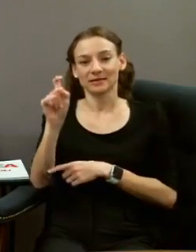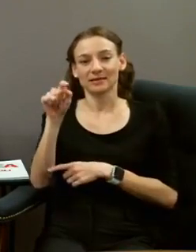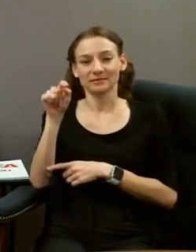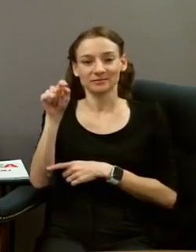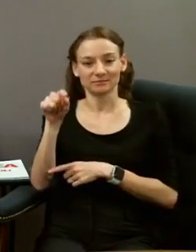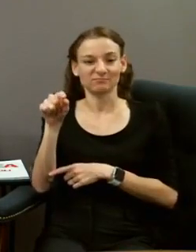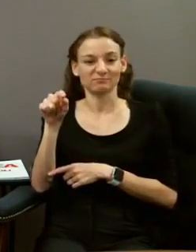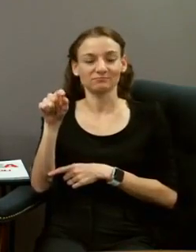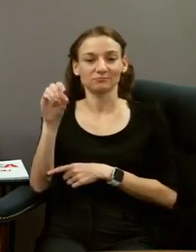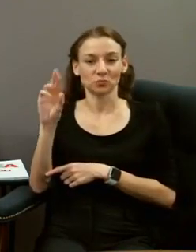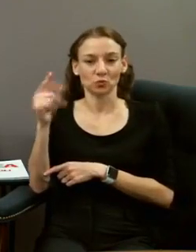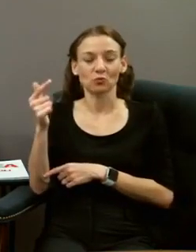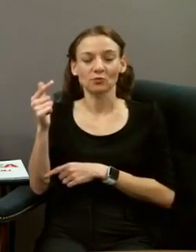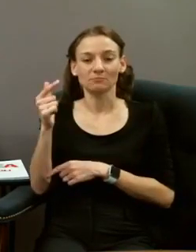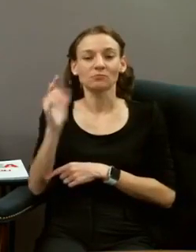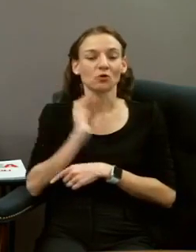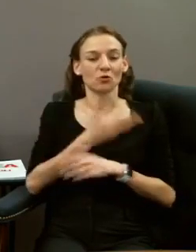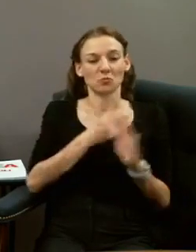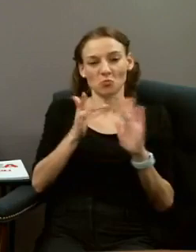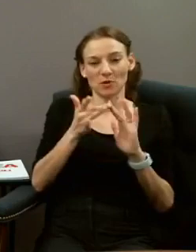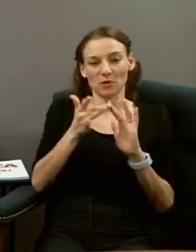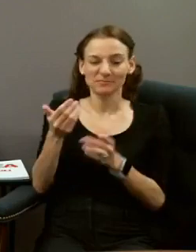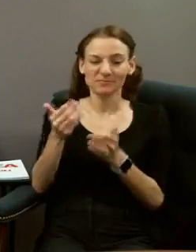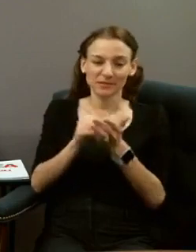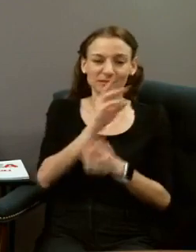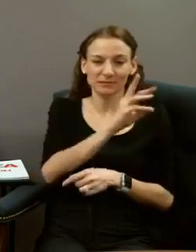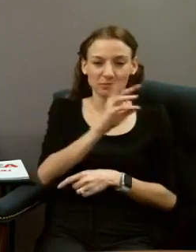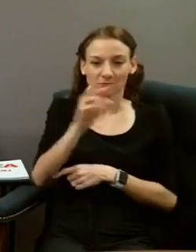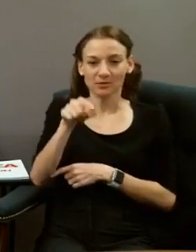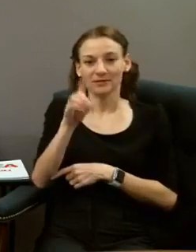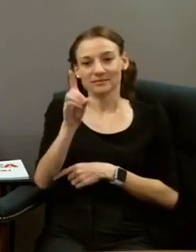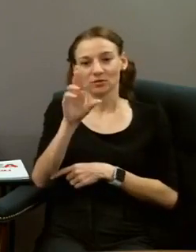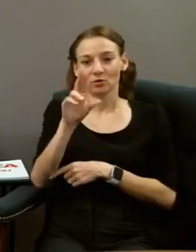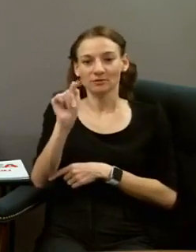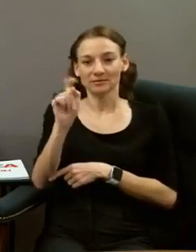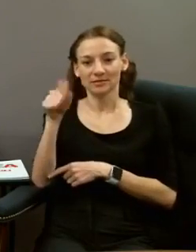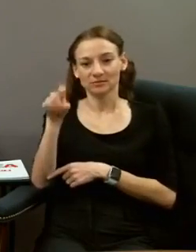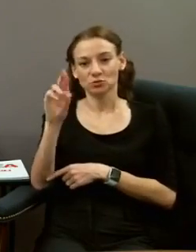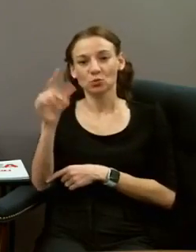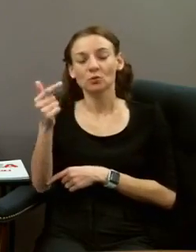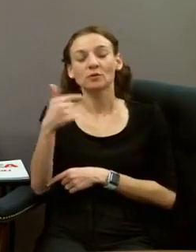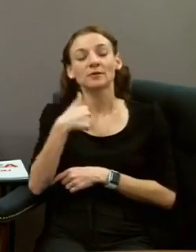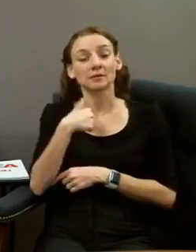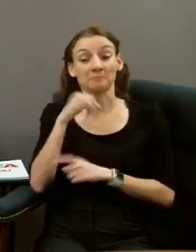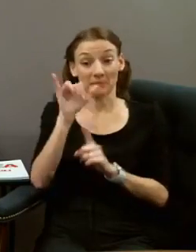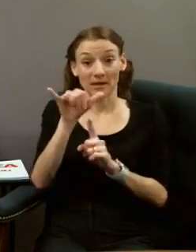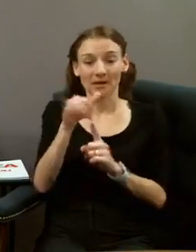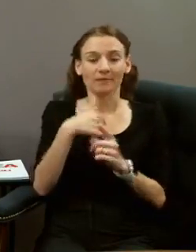That's www.drtx.org. We have resources to help families